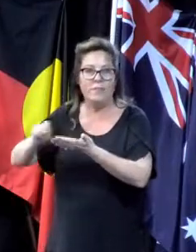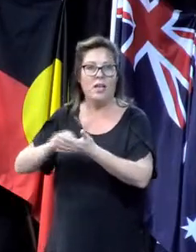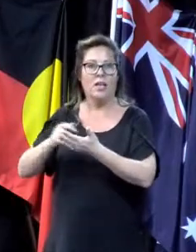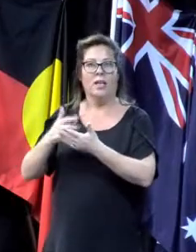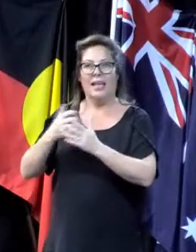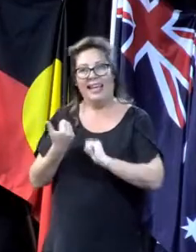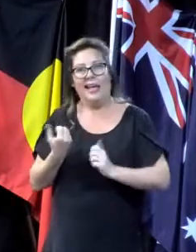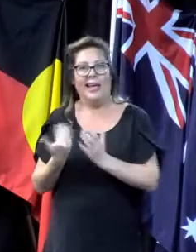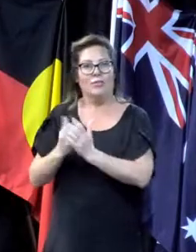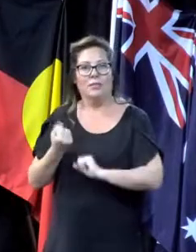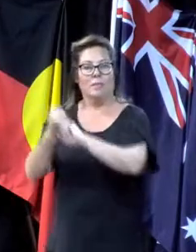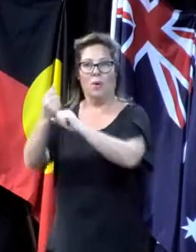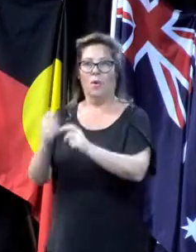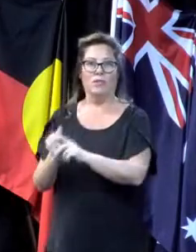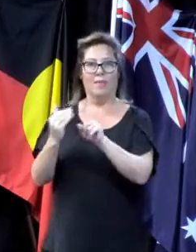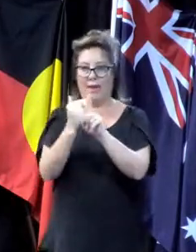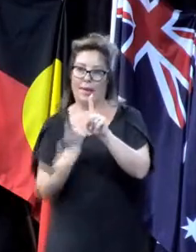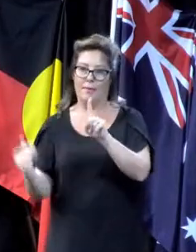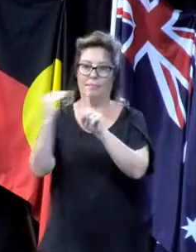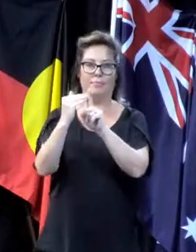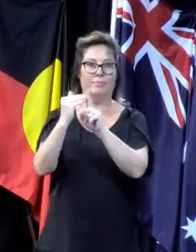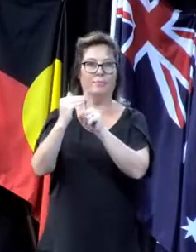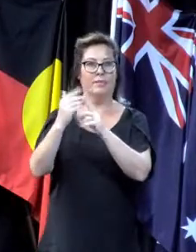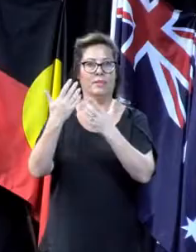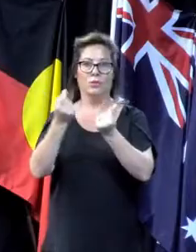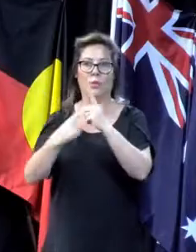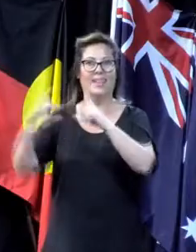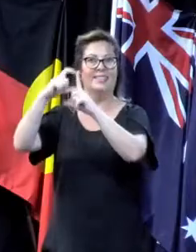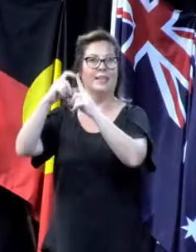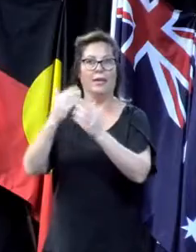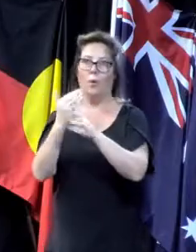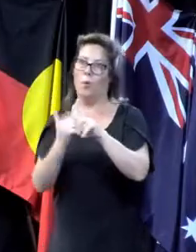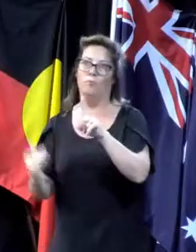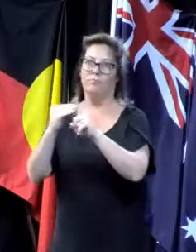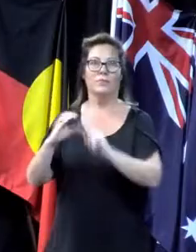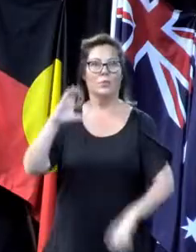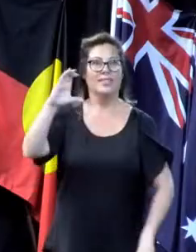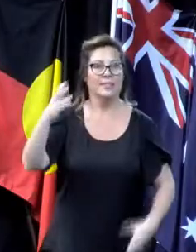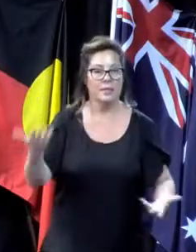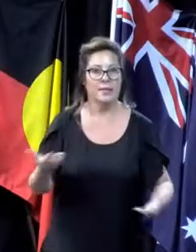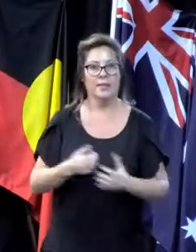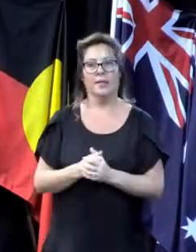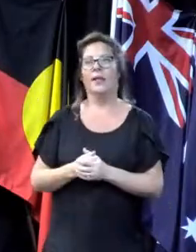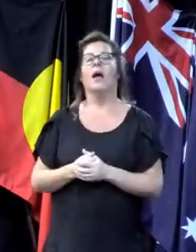for students with diverse learnings. So, you're looking at all the information you've got for the student and working out what needs help?